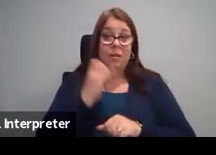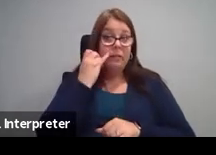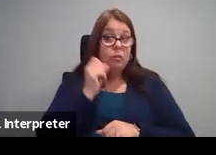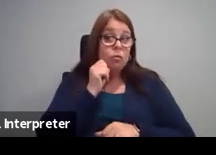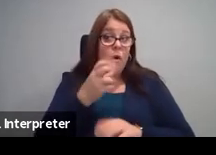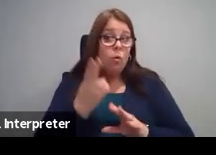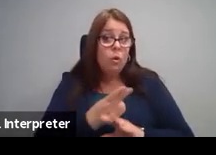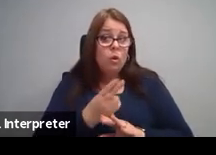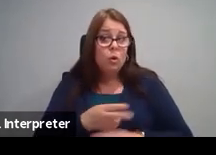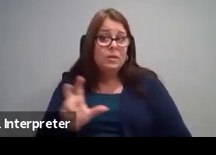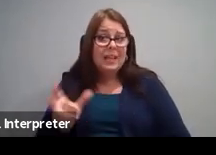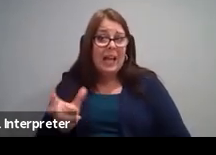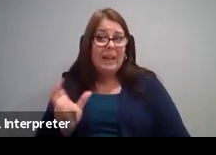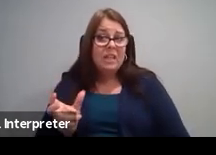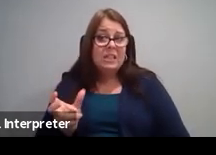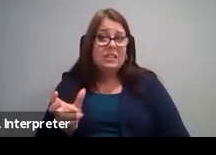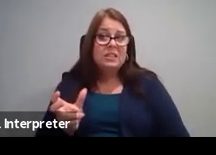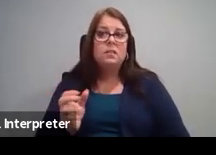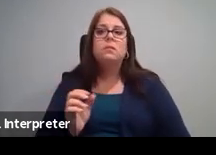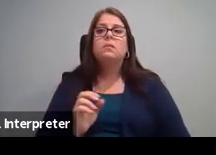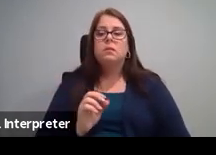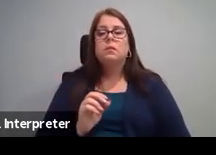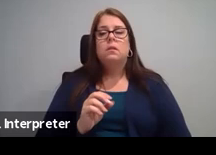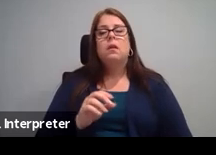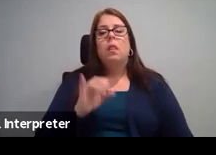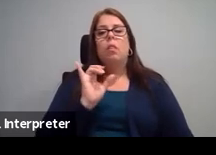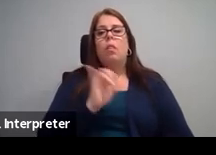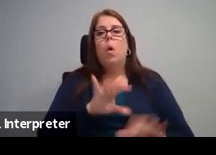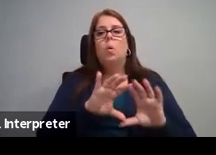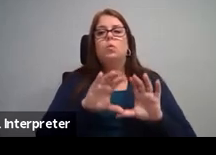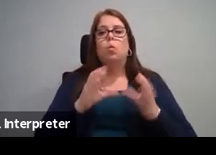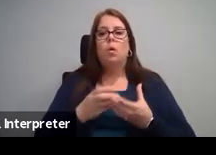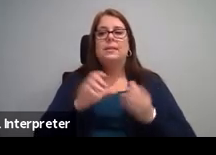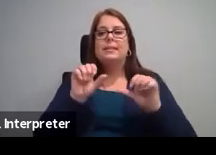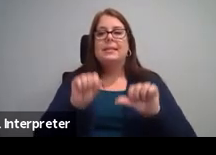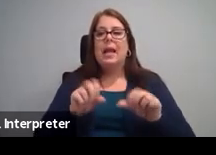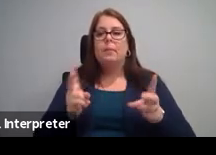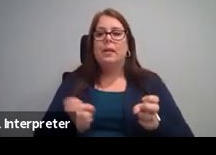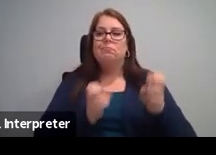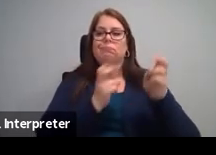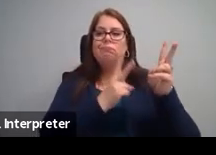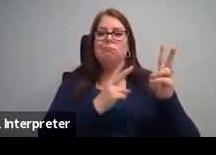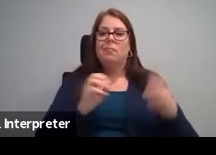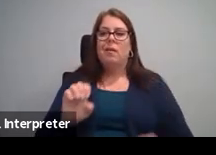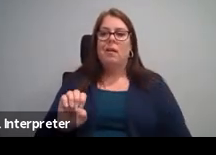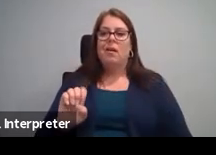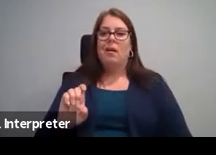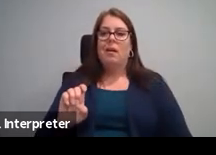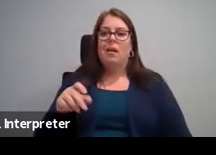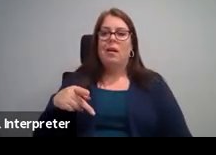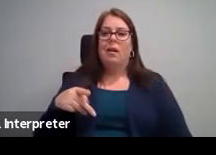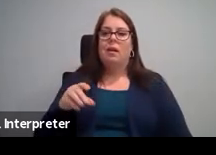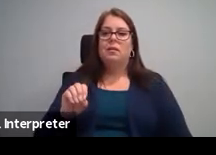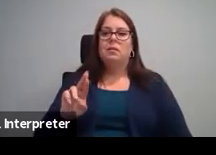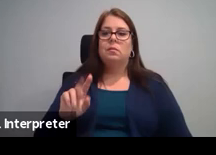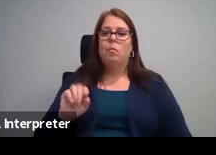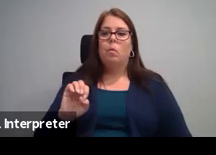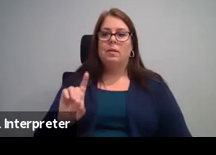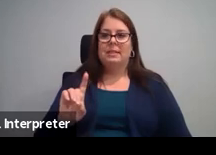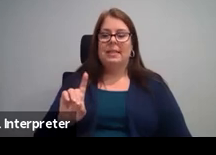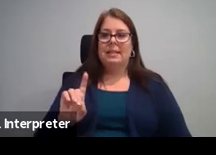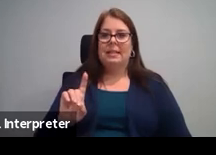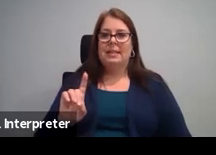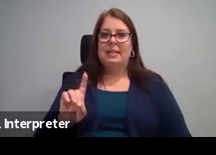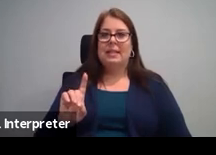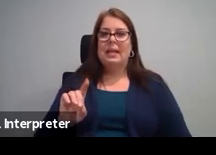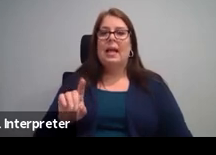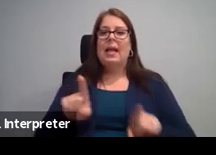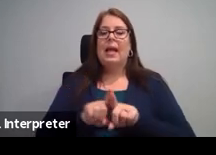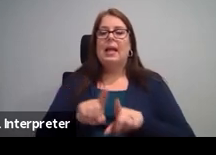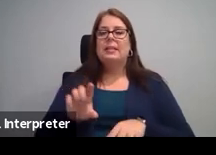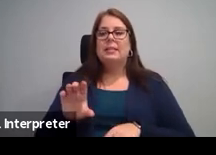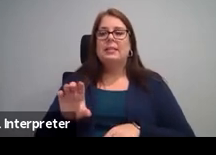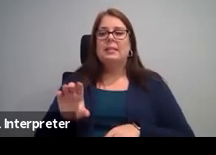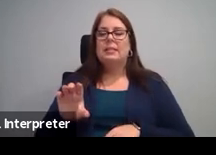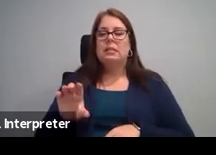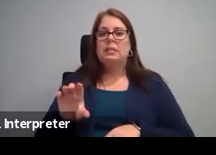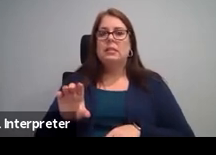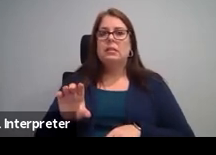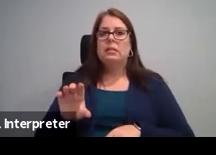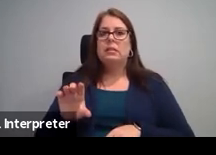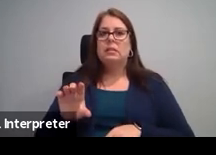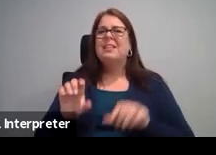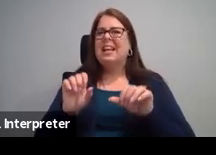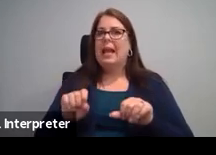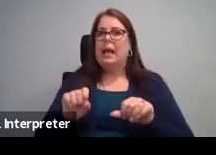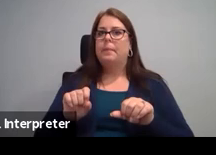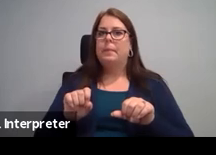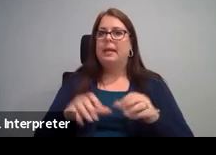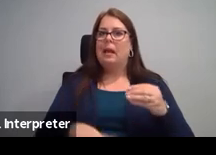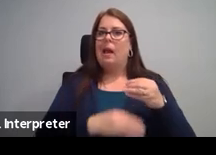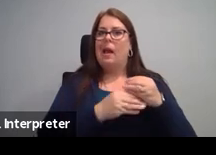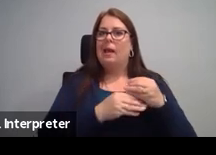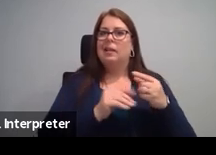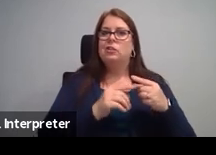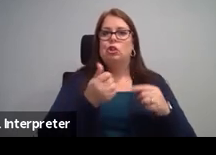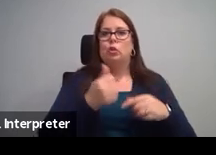Cathy Reznicek: The course the courses can also be exported as a common cartridge formula which can be generally can be integrated into just about any LM s